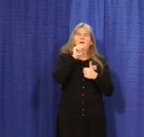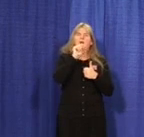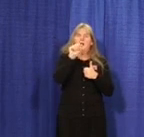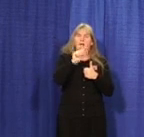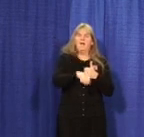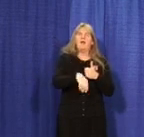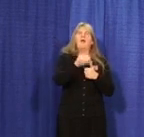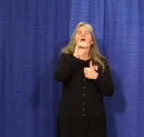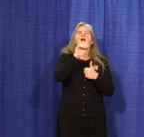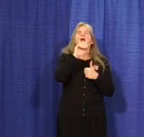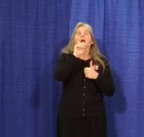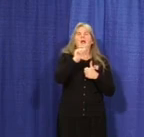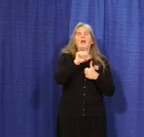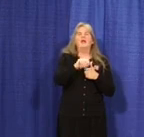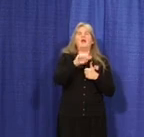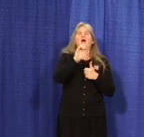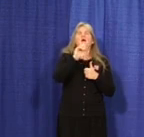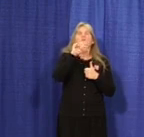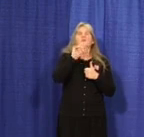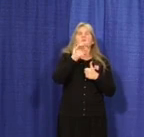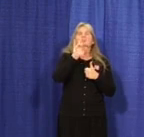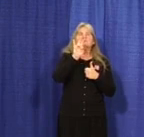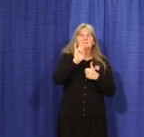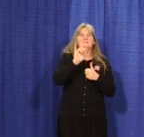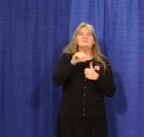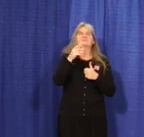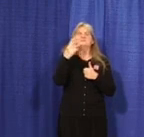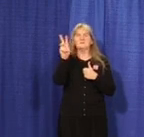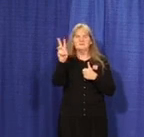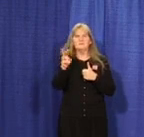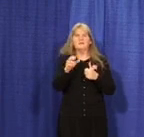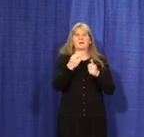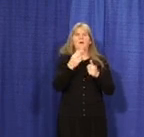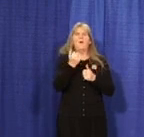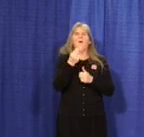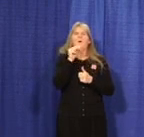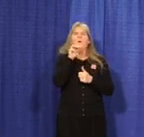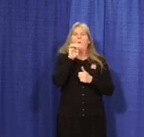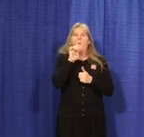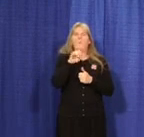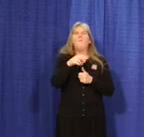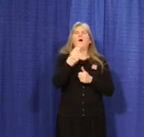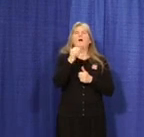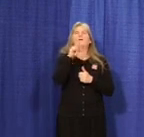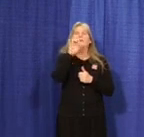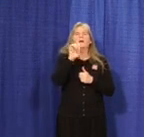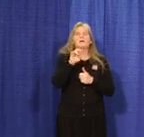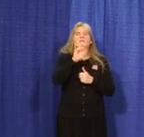October 16th, home hardware October 7th and tenth, and the